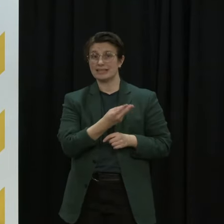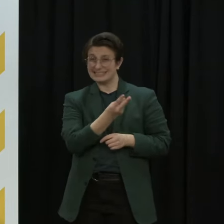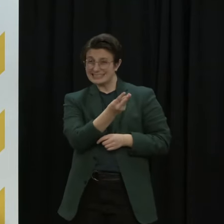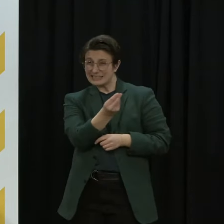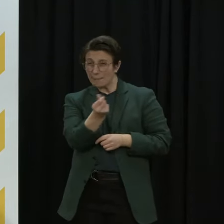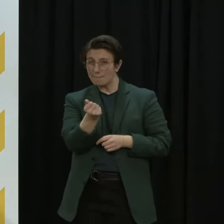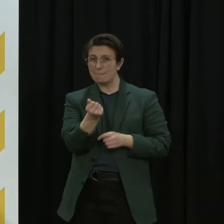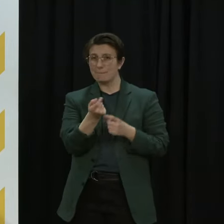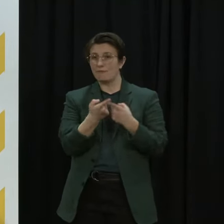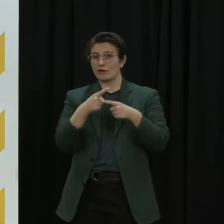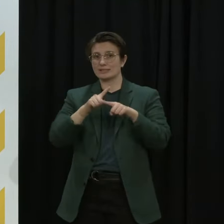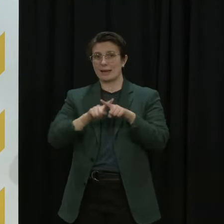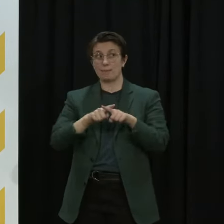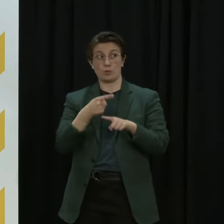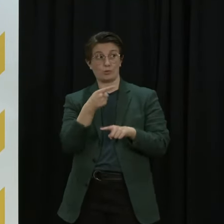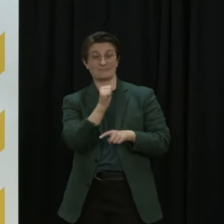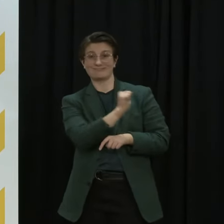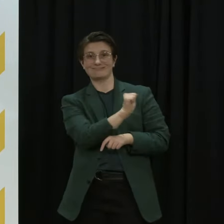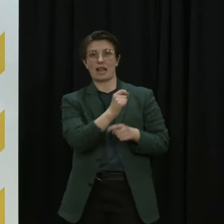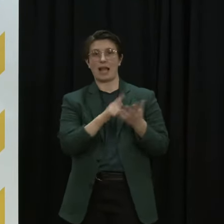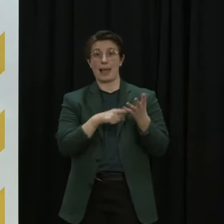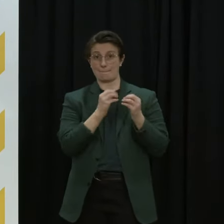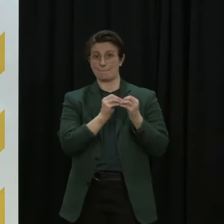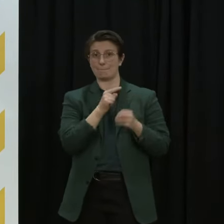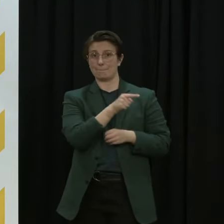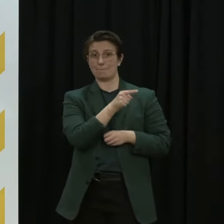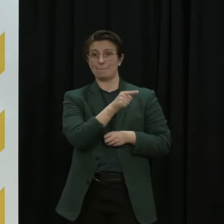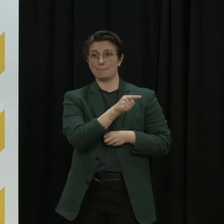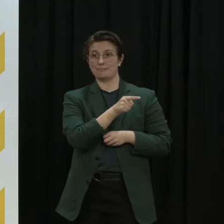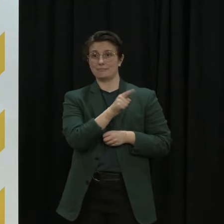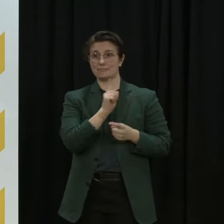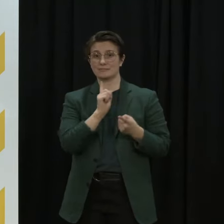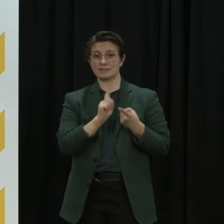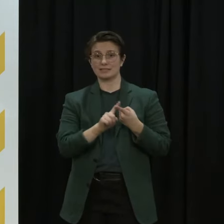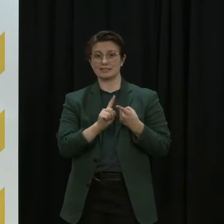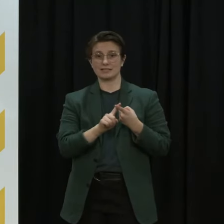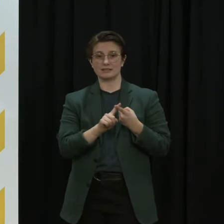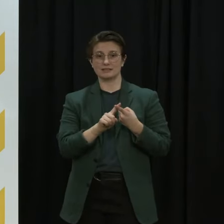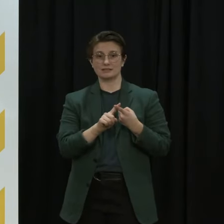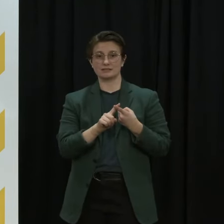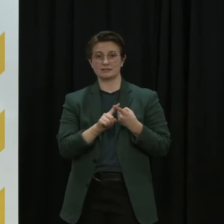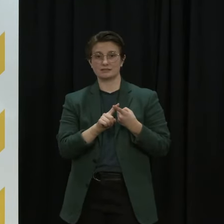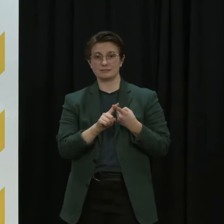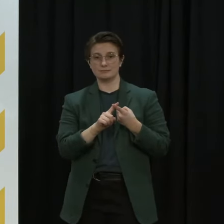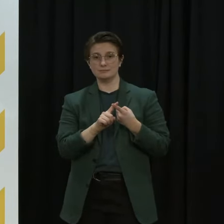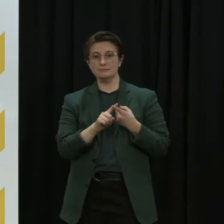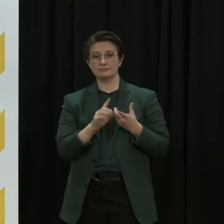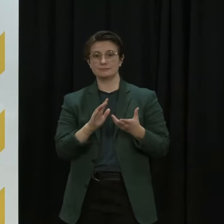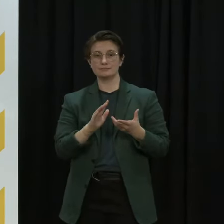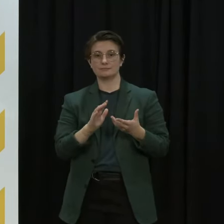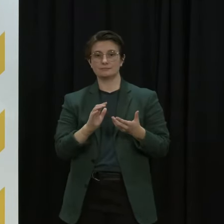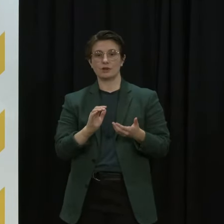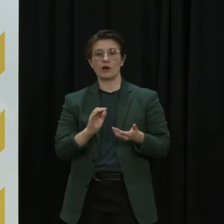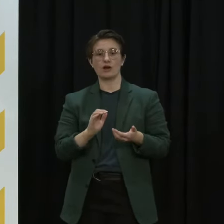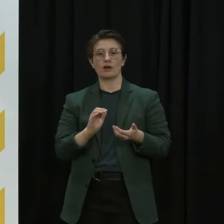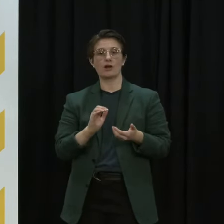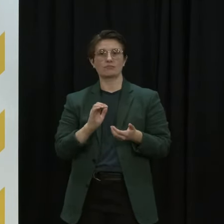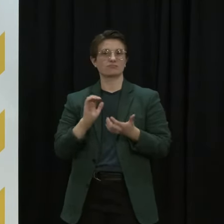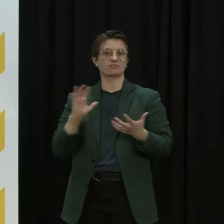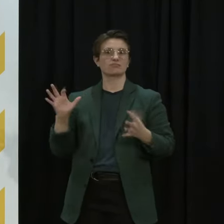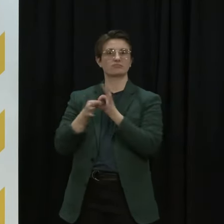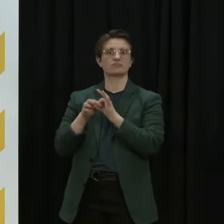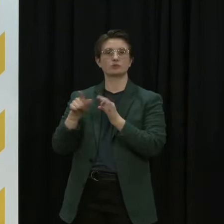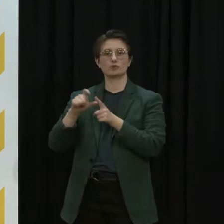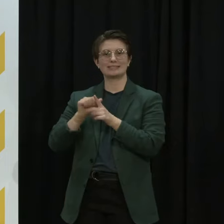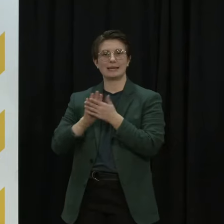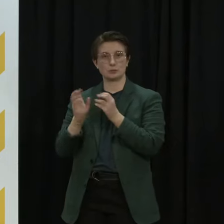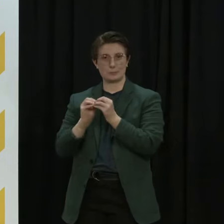either private companies and